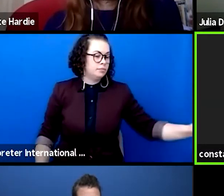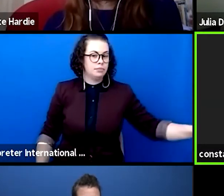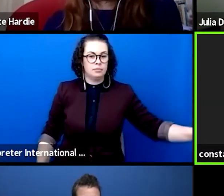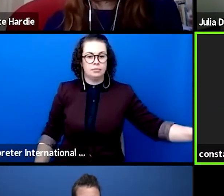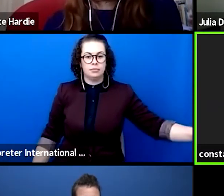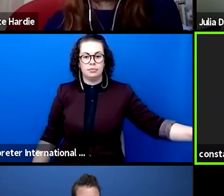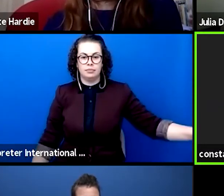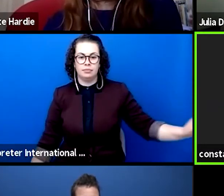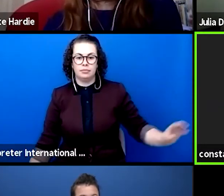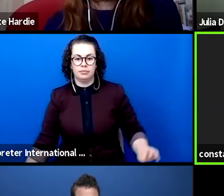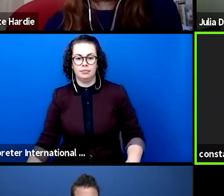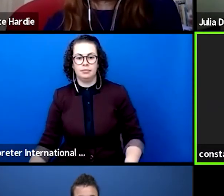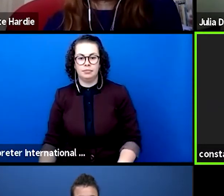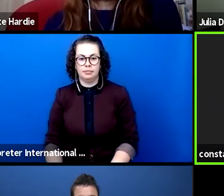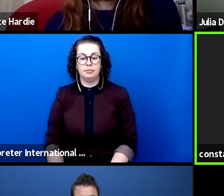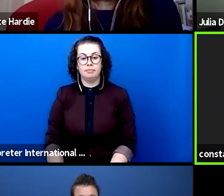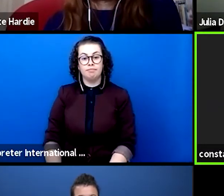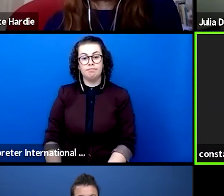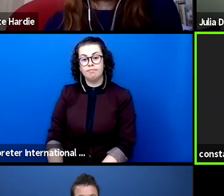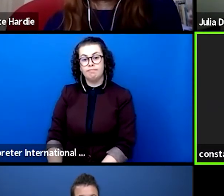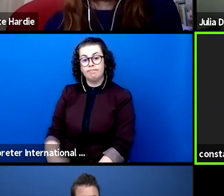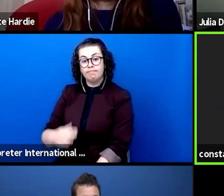I mean this is like something that it should, you know like first of all they should be different